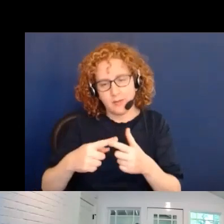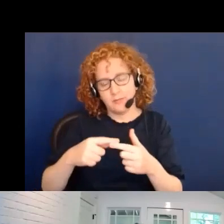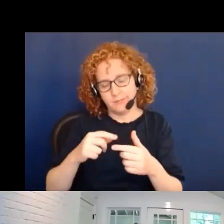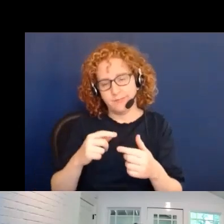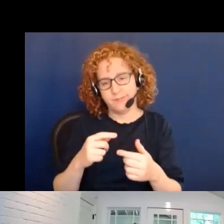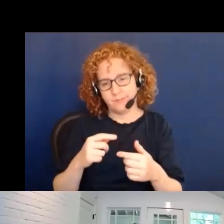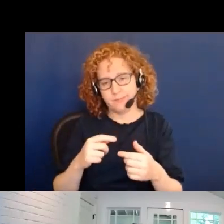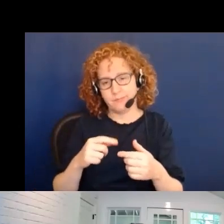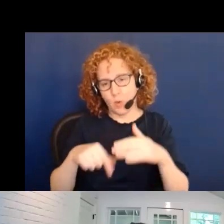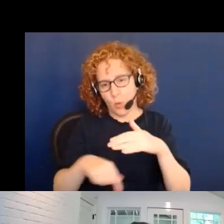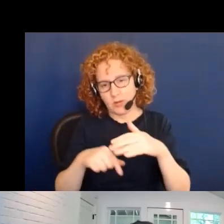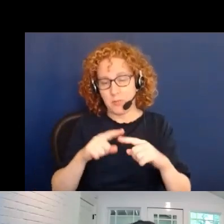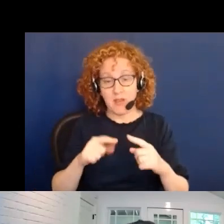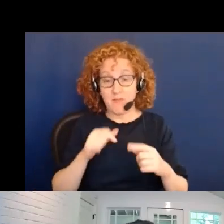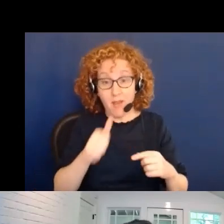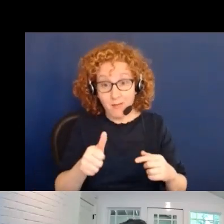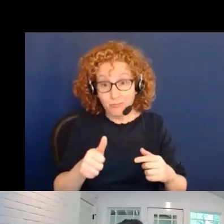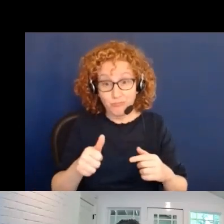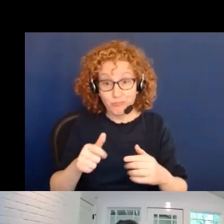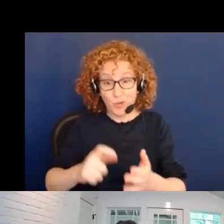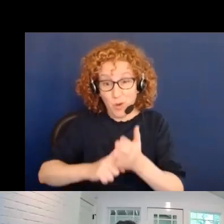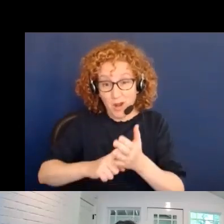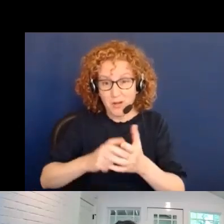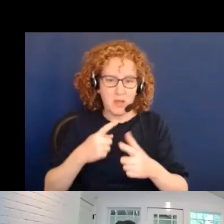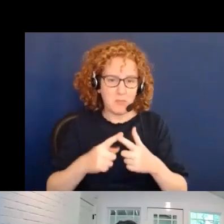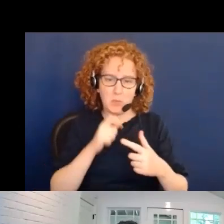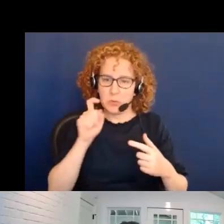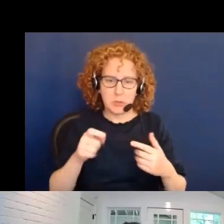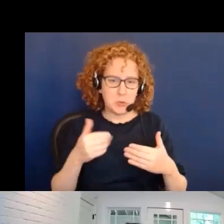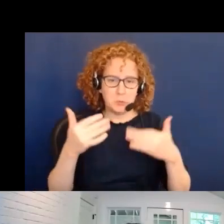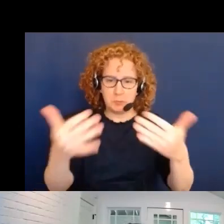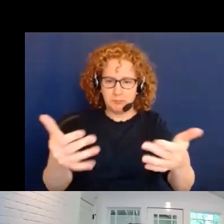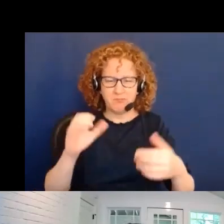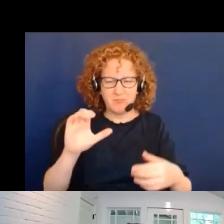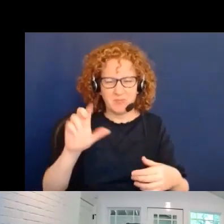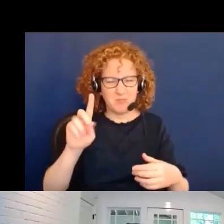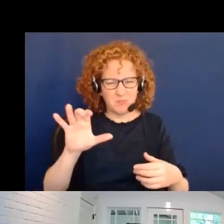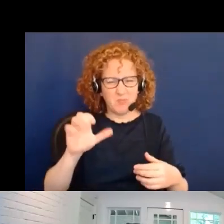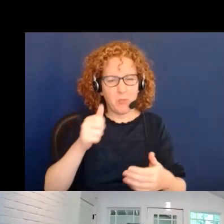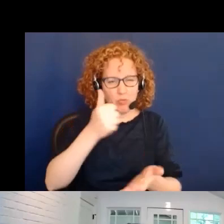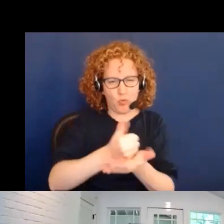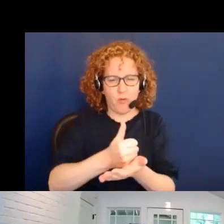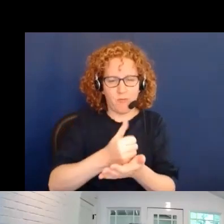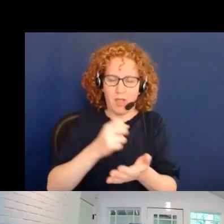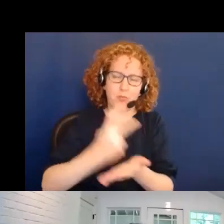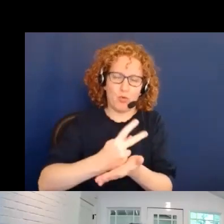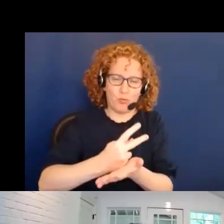Currently authorized vaccines in the united states are highly effective at protecting vaccinated